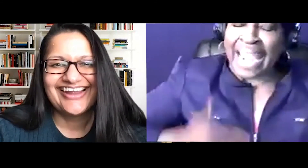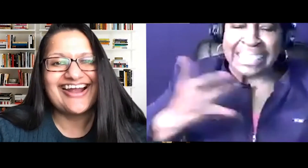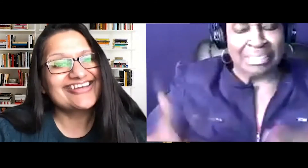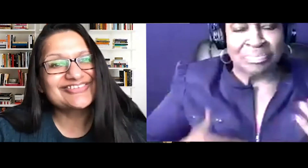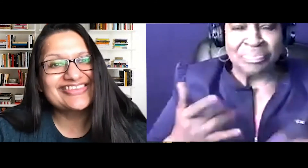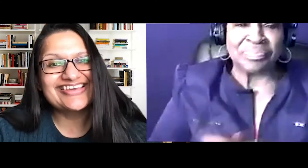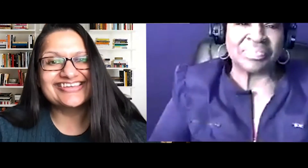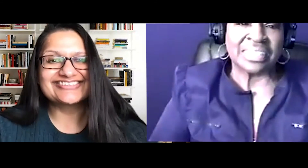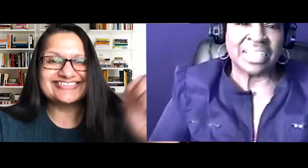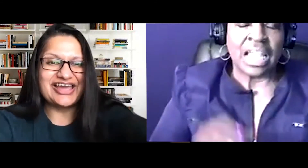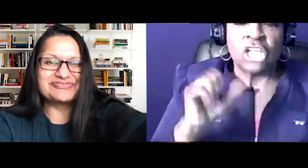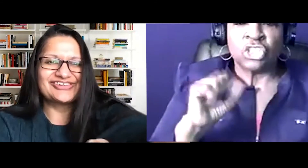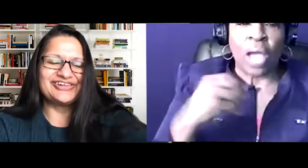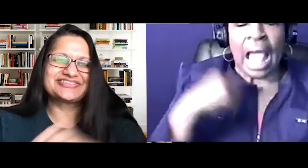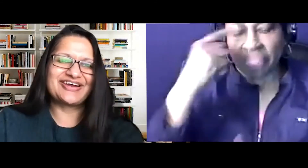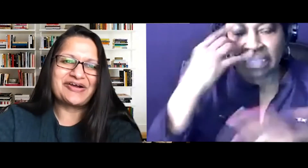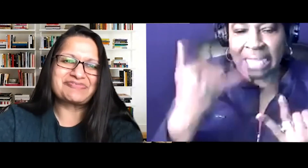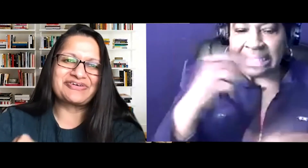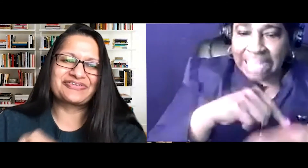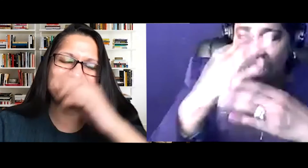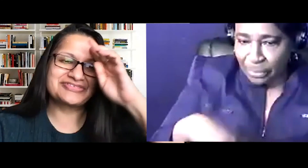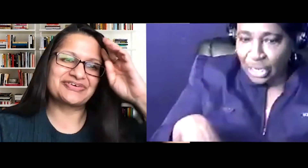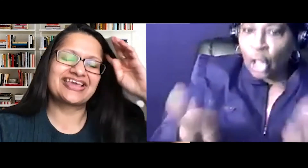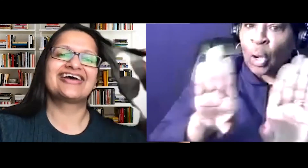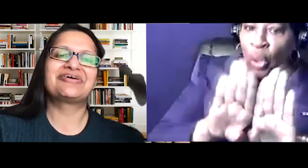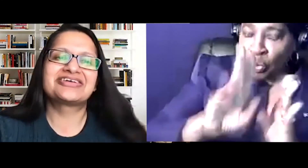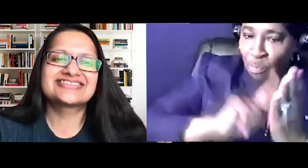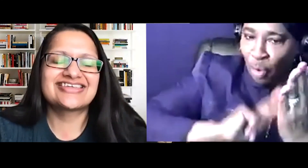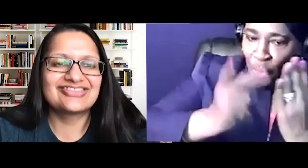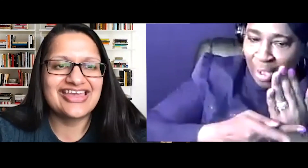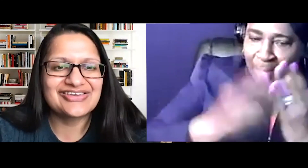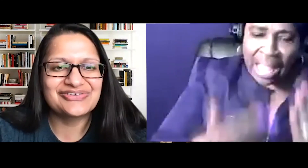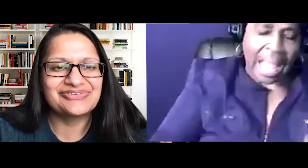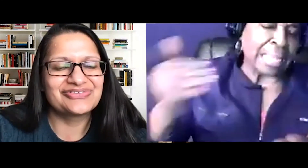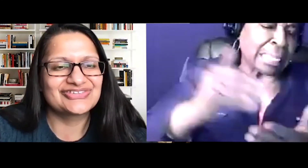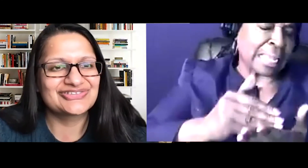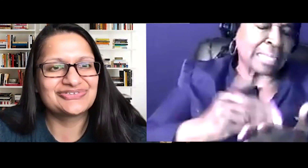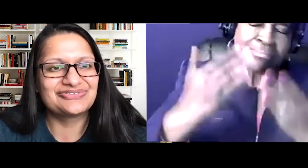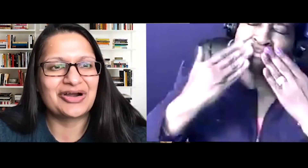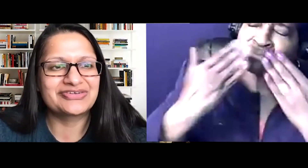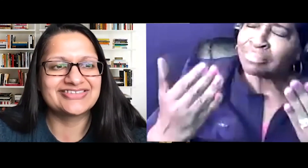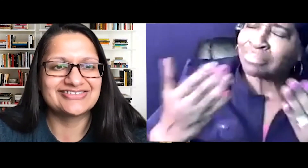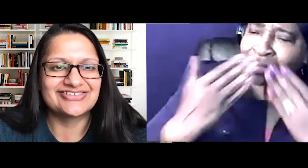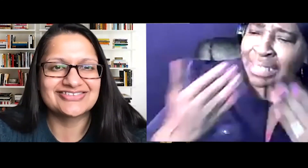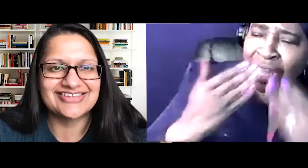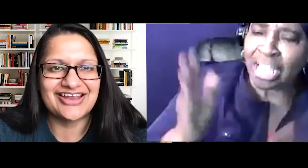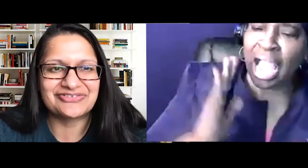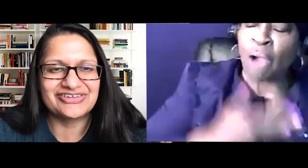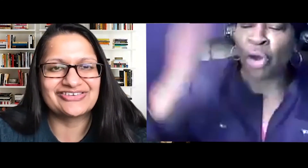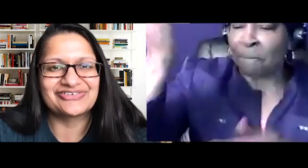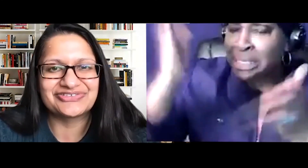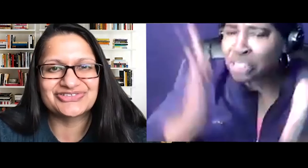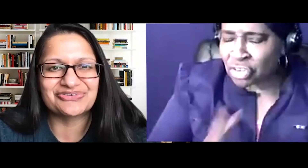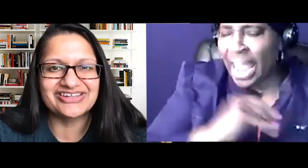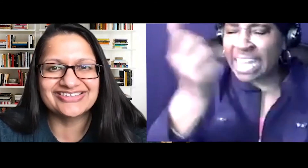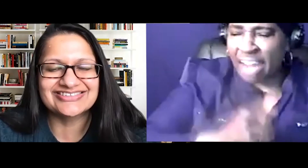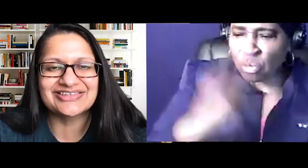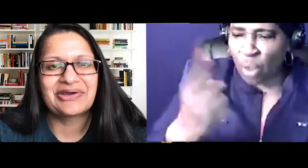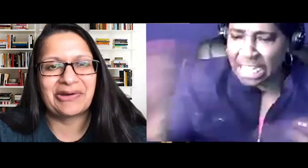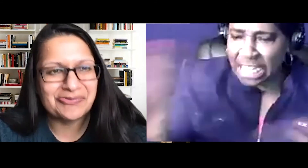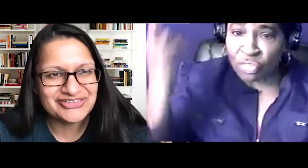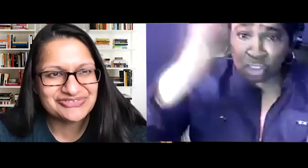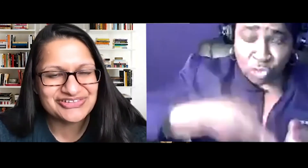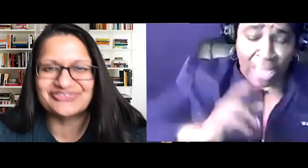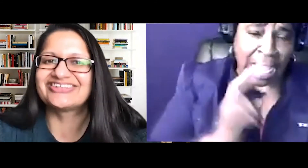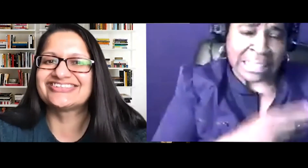Alright, so I think it is time to close our program. So again, I want to say thank you to our presenters and to everyone here who has joined us. We hope that you enjoyed it.